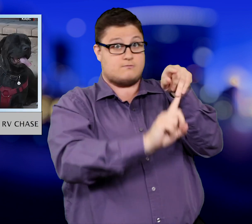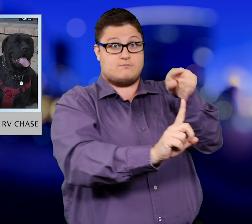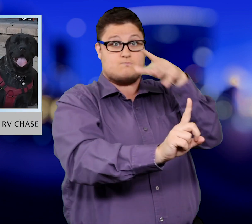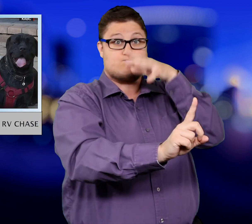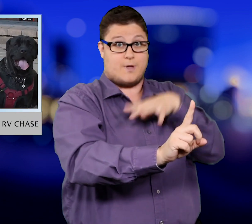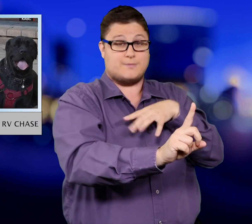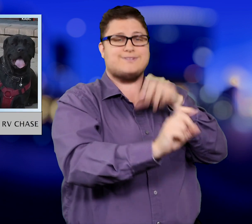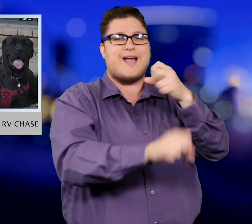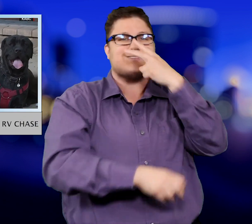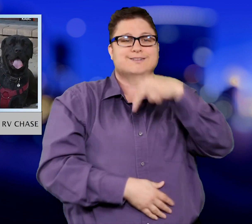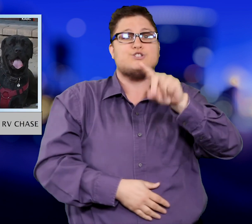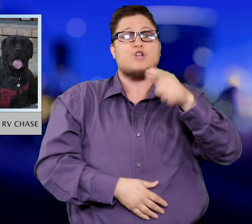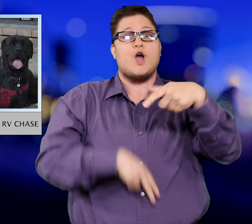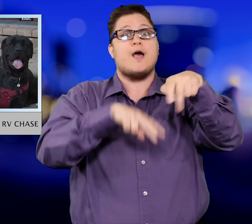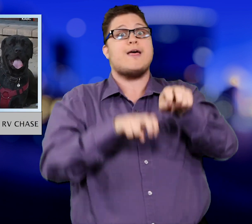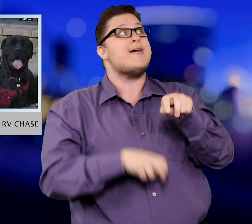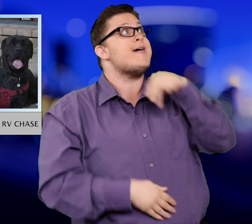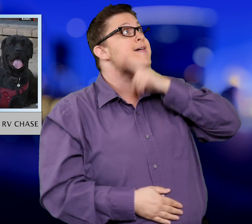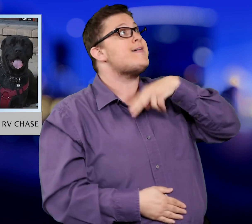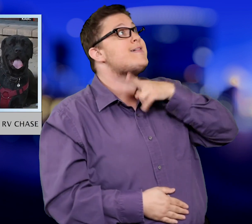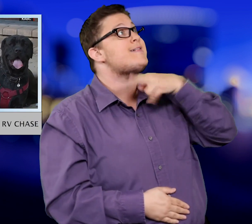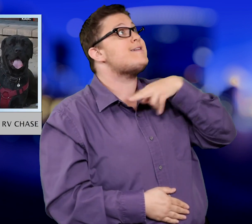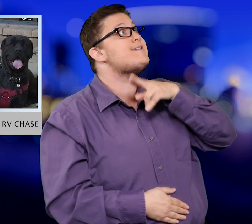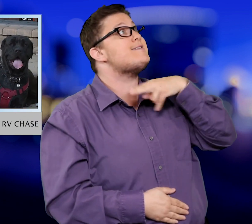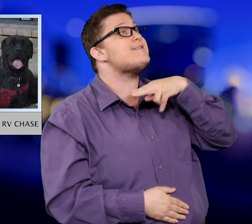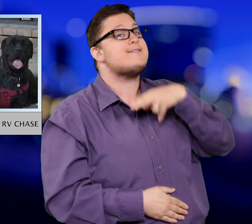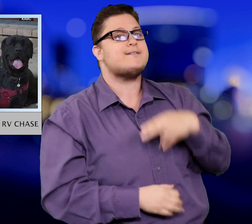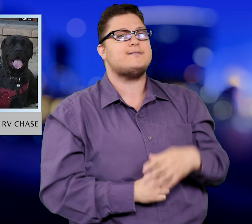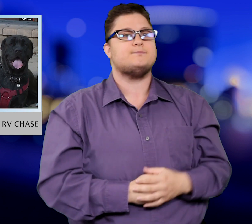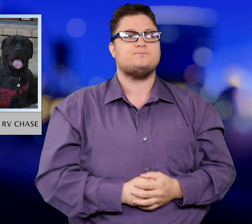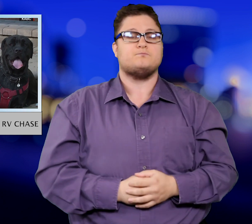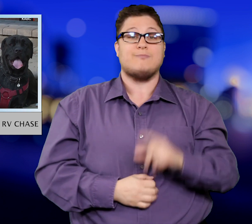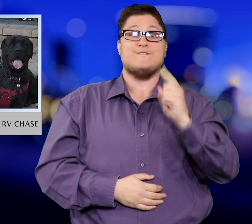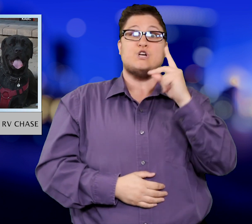posing and panting behind the cuffed suspect.